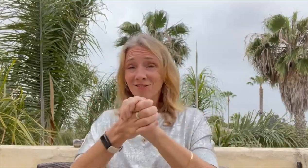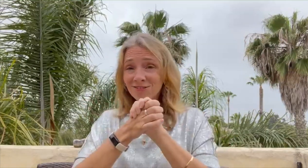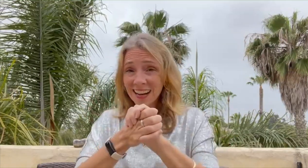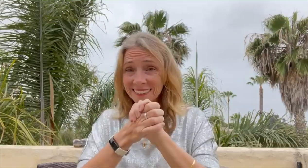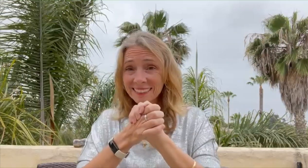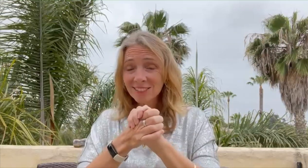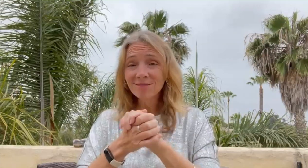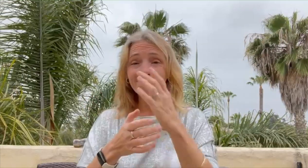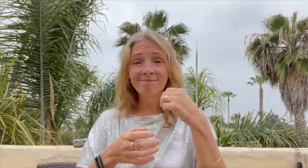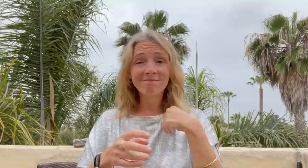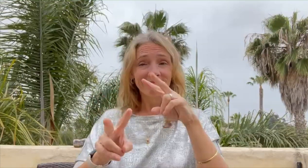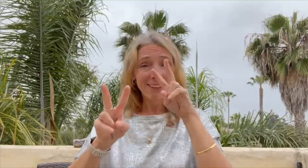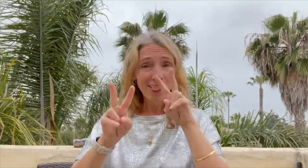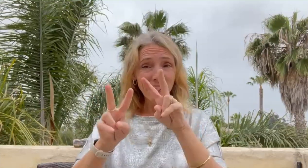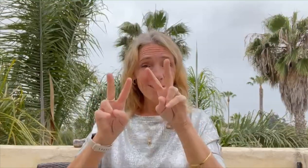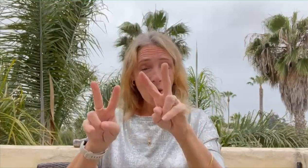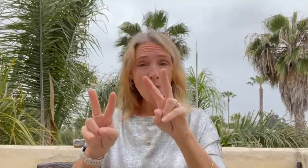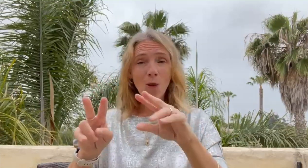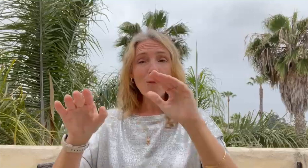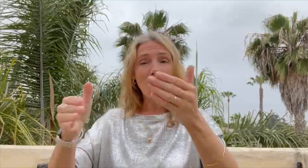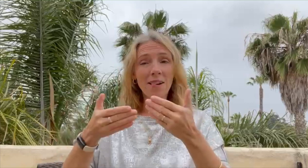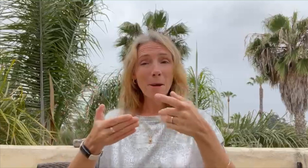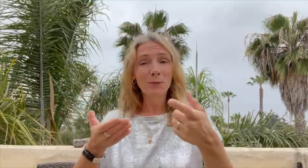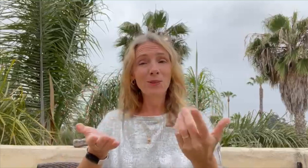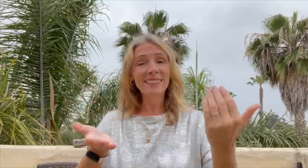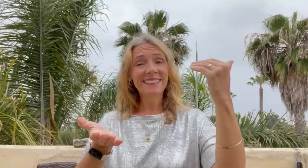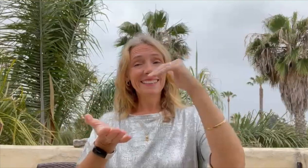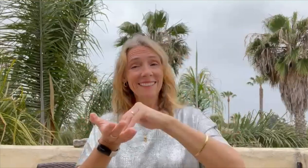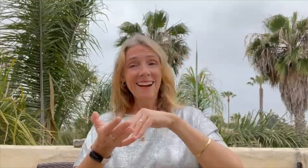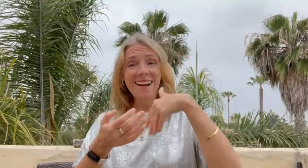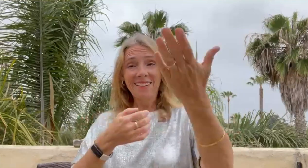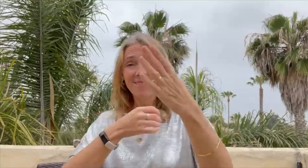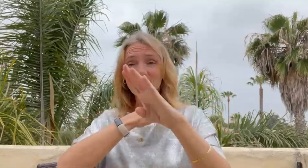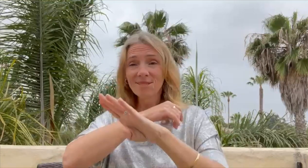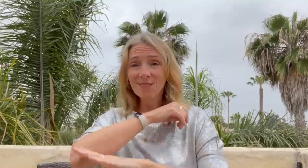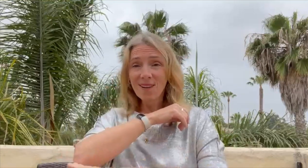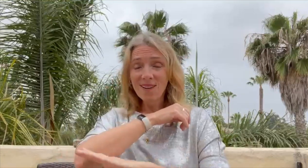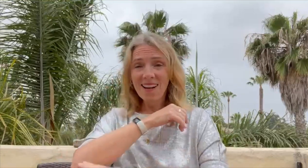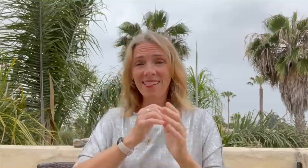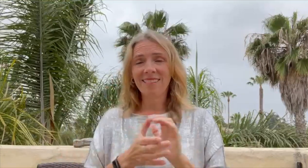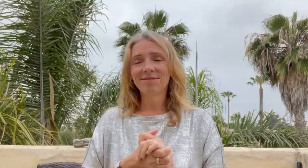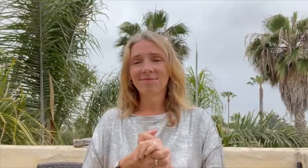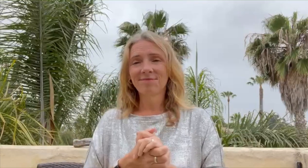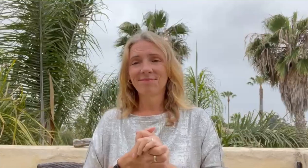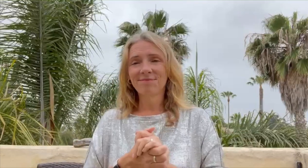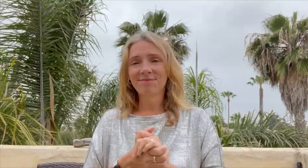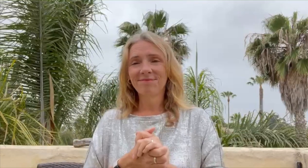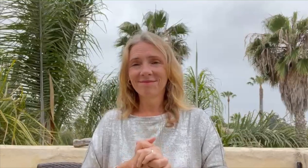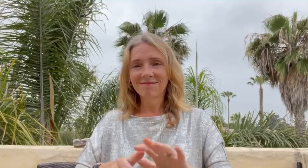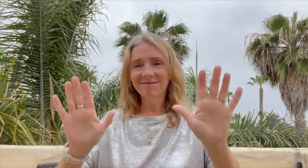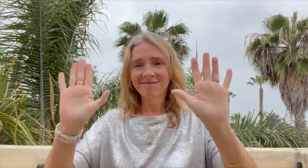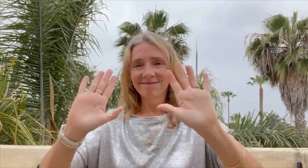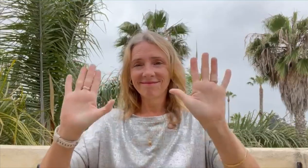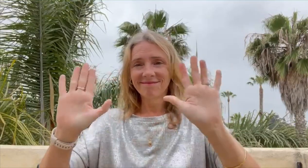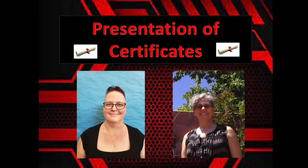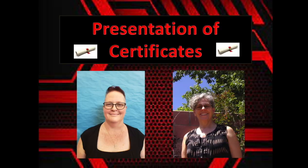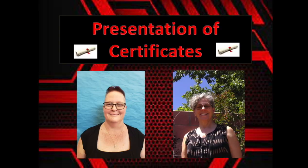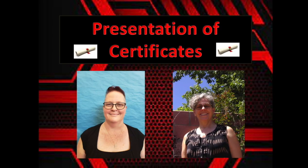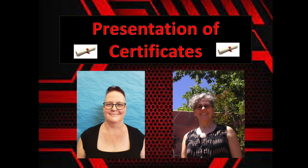Once again, congratulations Ann. I look forward to welcoming you back in the fall. Take care.